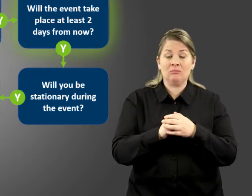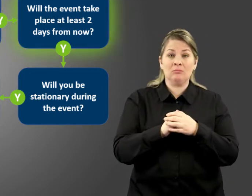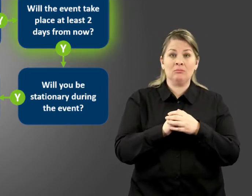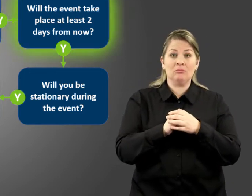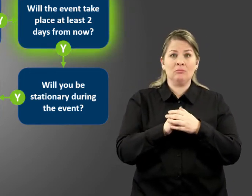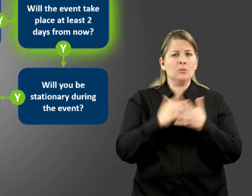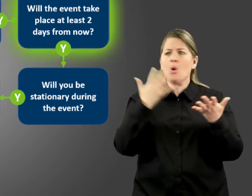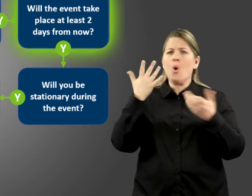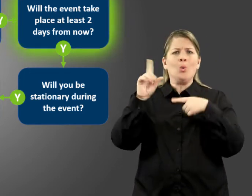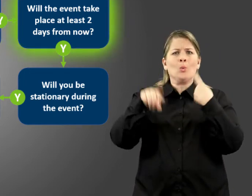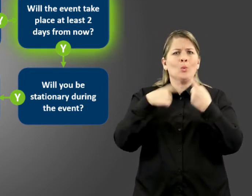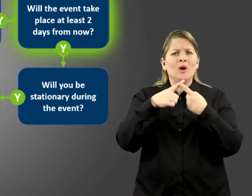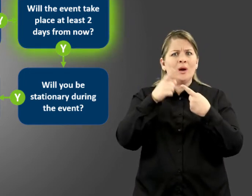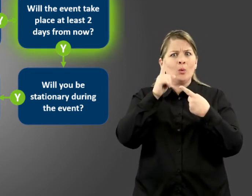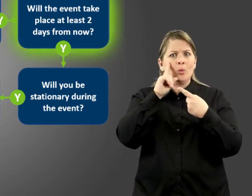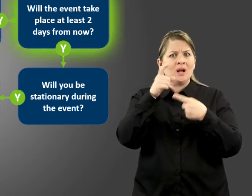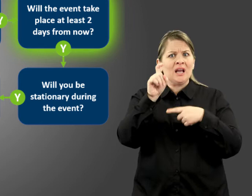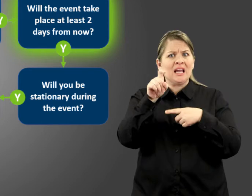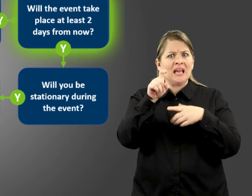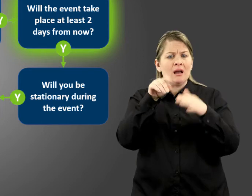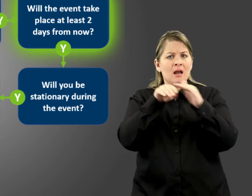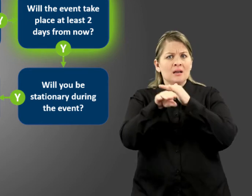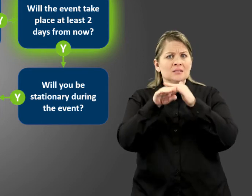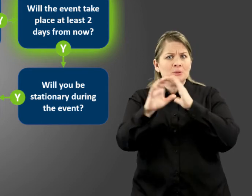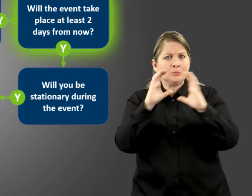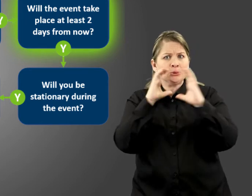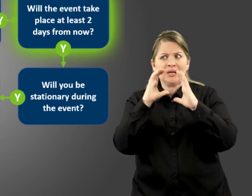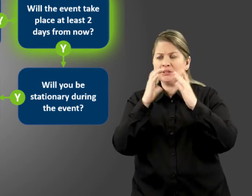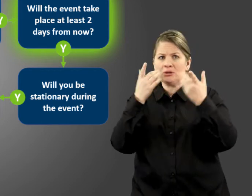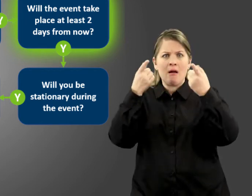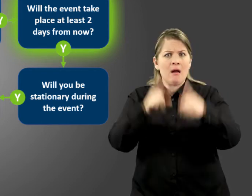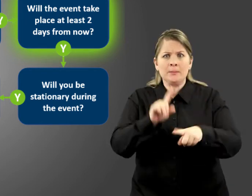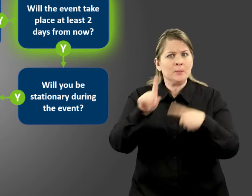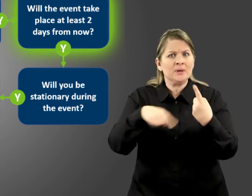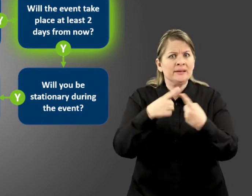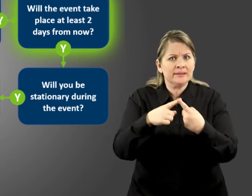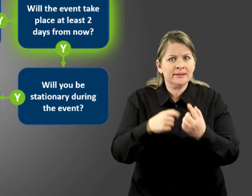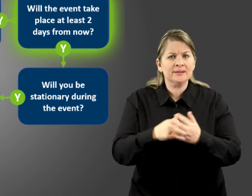How quickly you need to communicate.